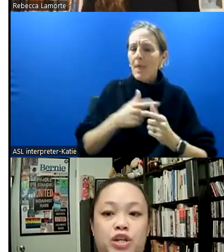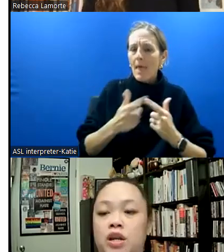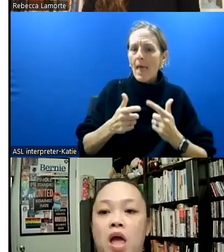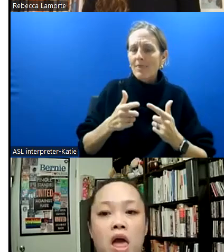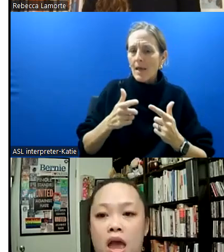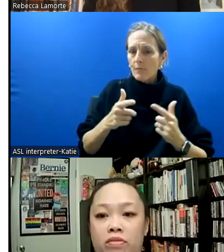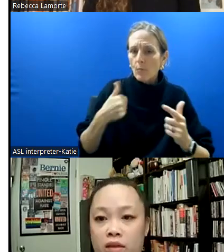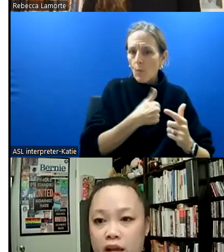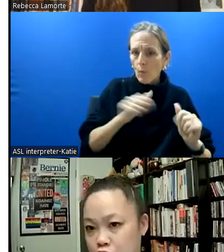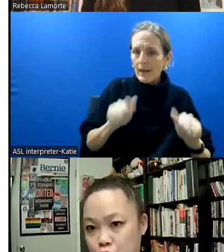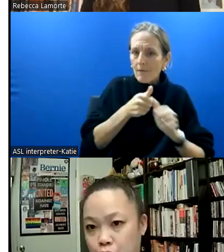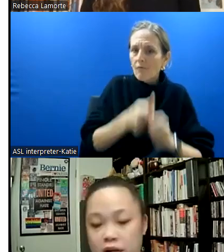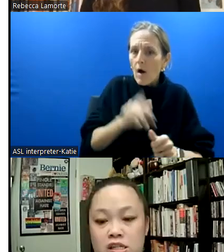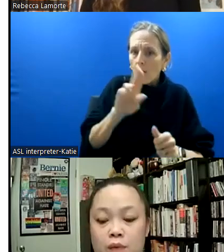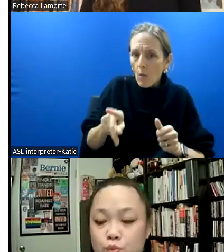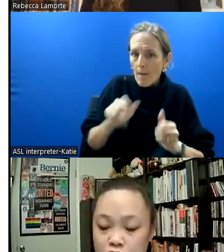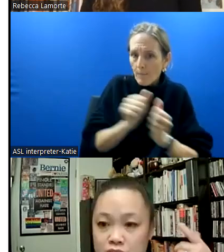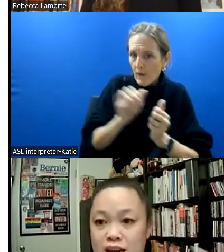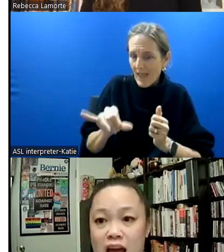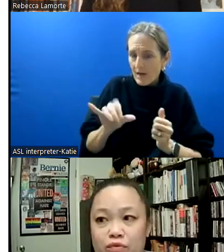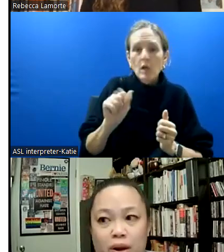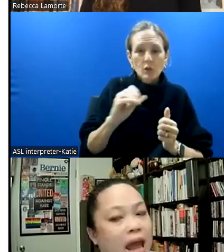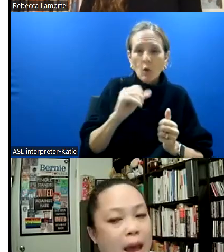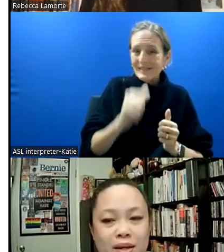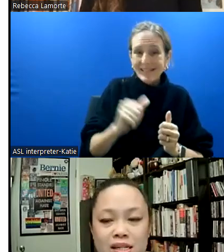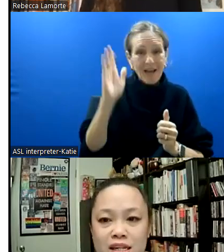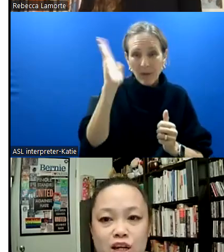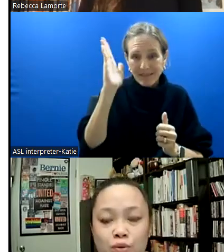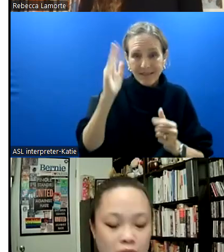and then that's where it stops, which is kind of what happens here.